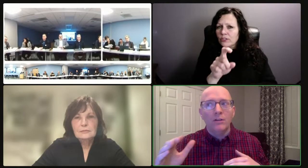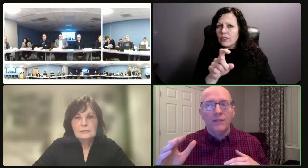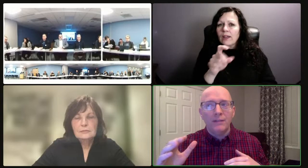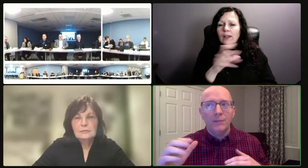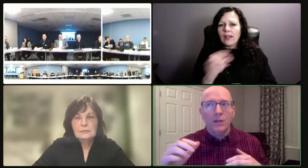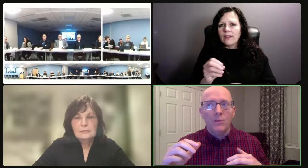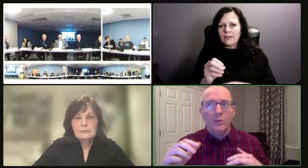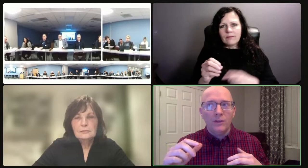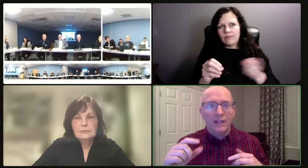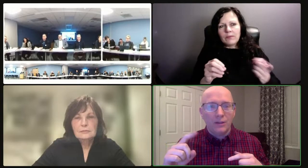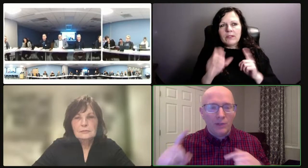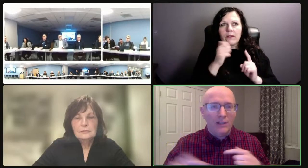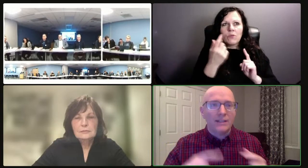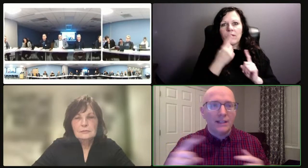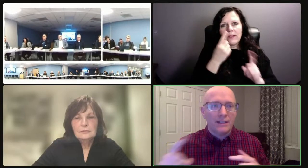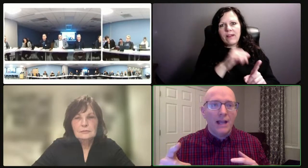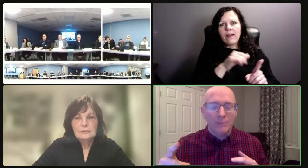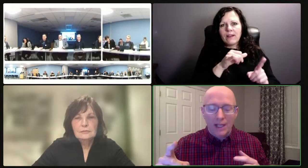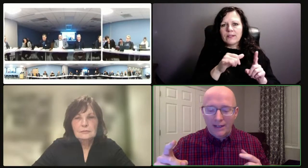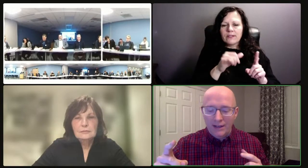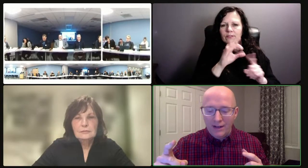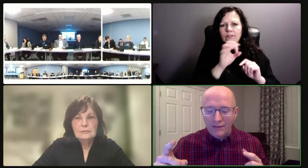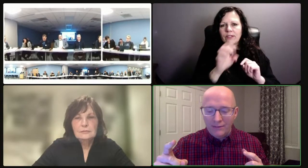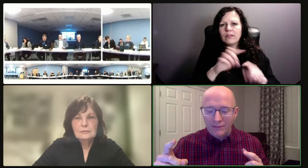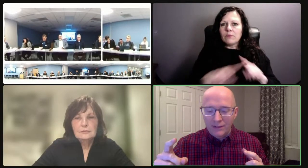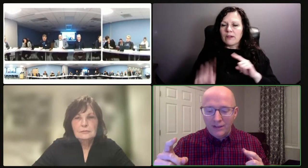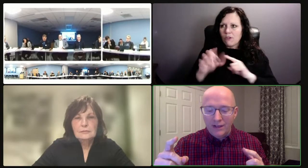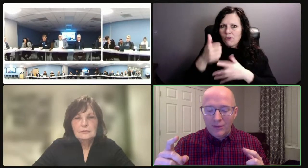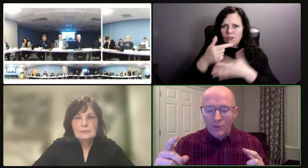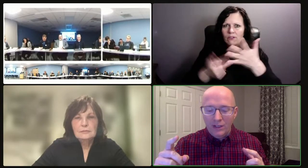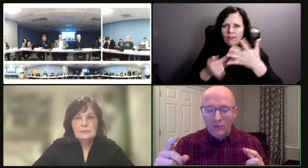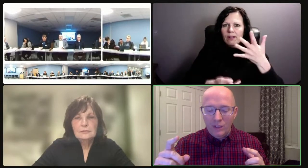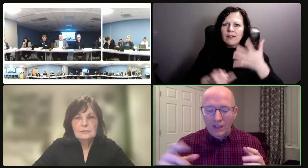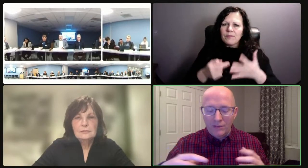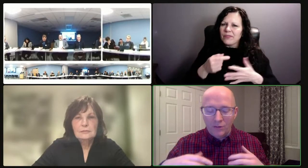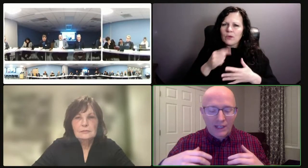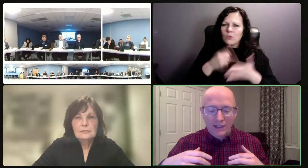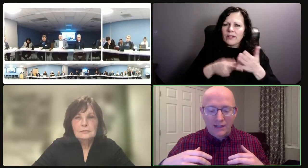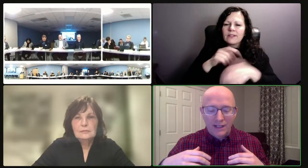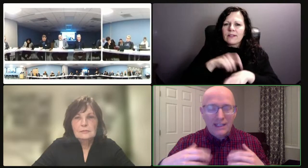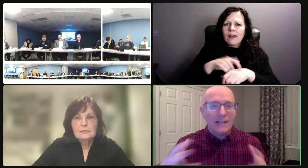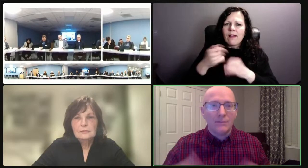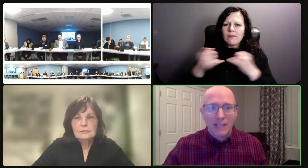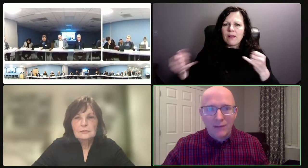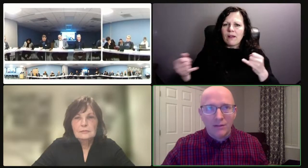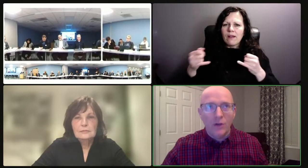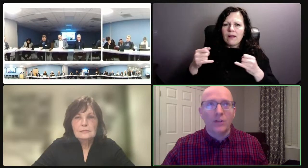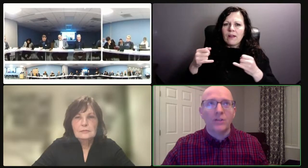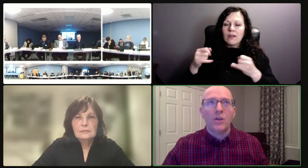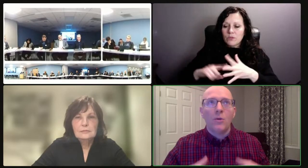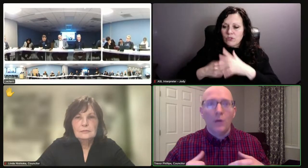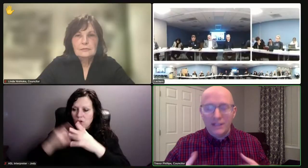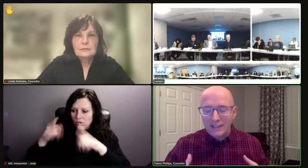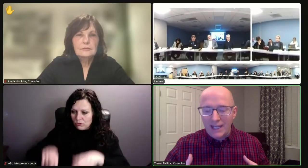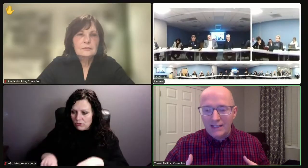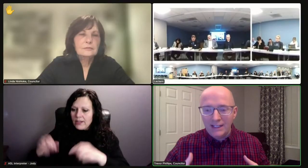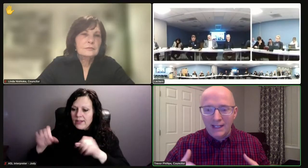LIKE COLLECT REVENUE NEXT YEAR. THE NEXT CALENDAR YEAR. AND JUST KIND OF THE FEASIBILITY NOT JUST ON